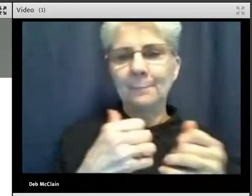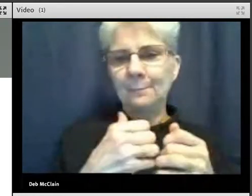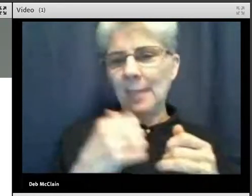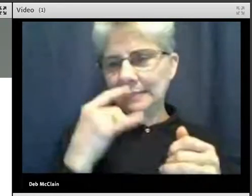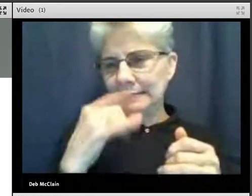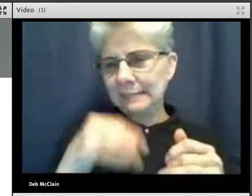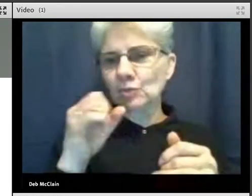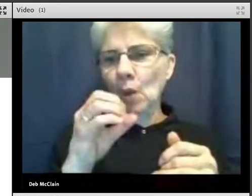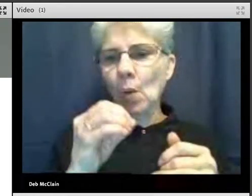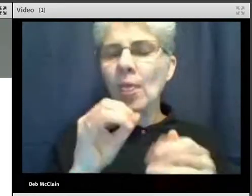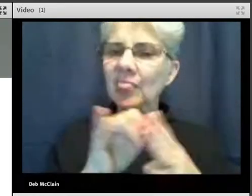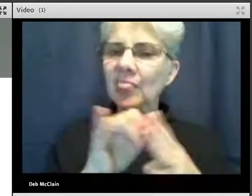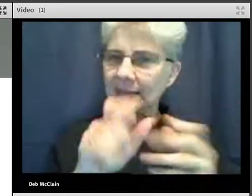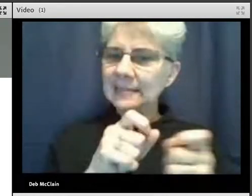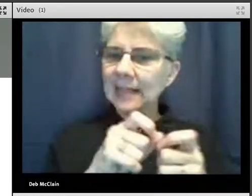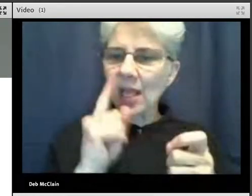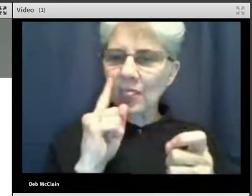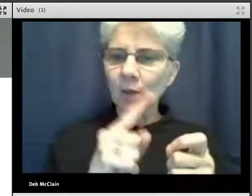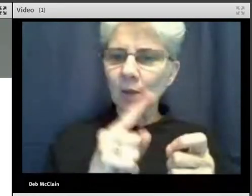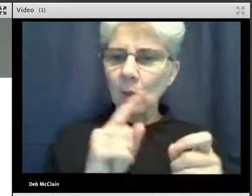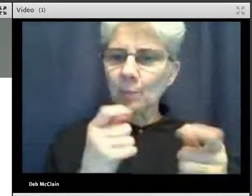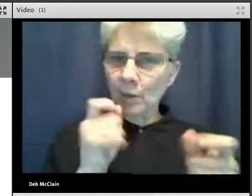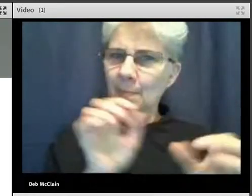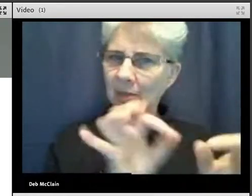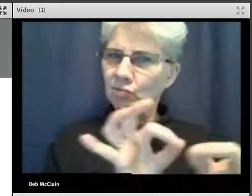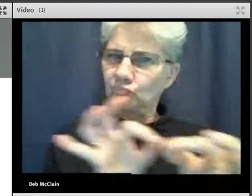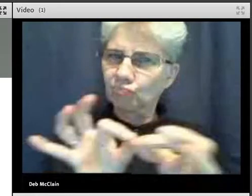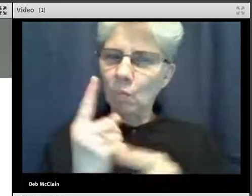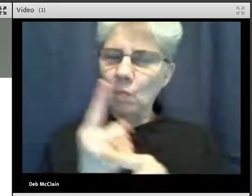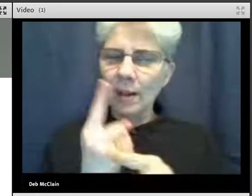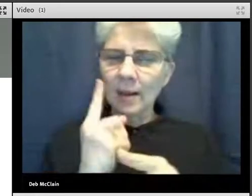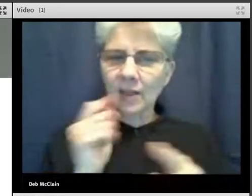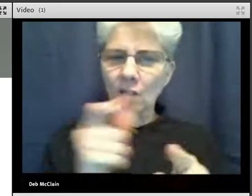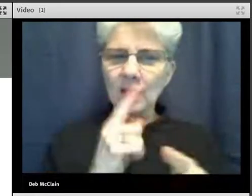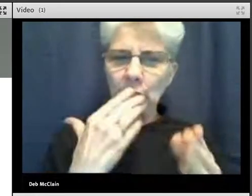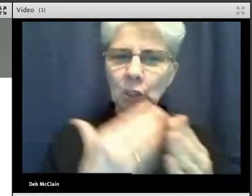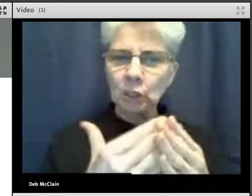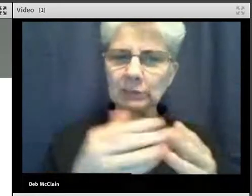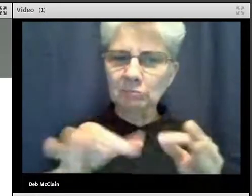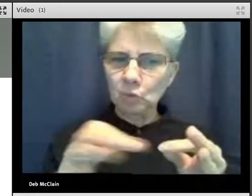You know, the game we all played as a kid. So that's -- I think we're pretty much on point.